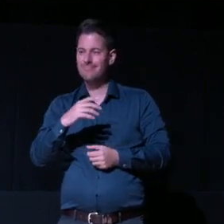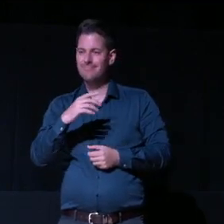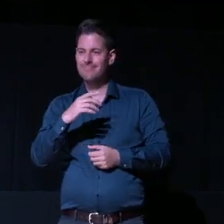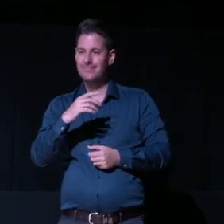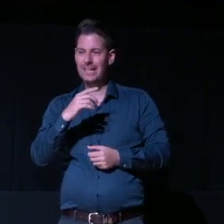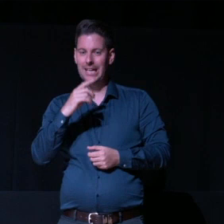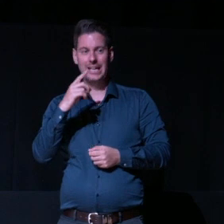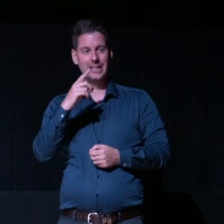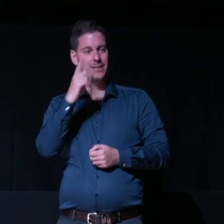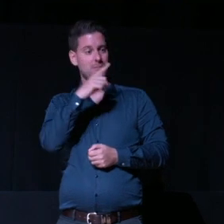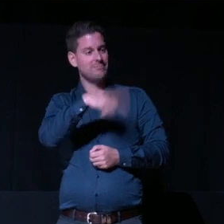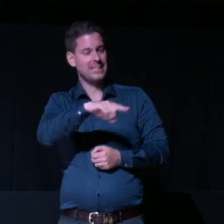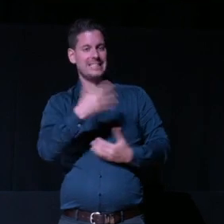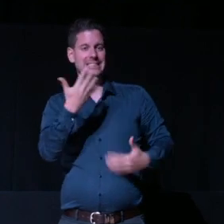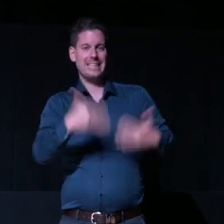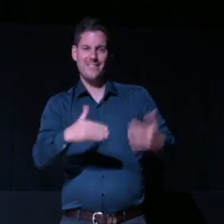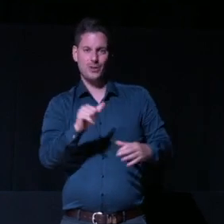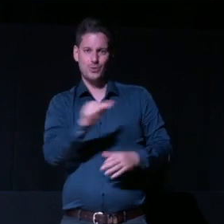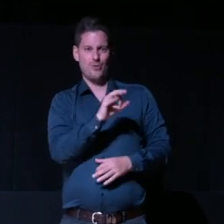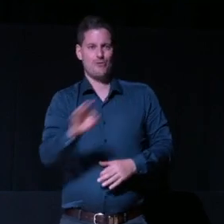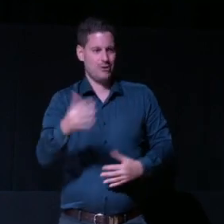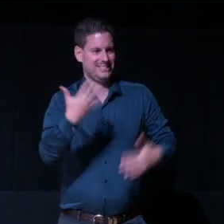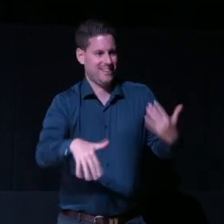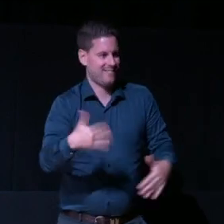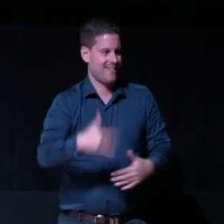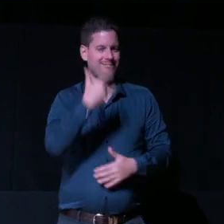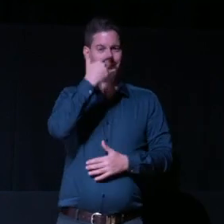way who do get cancelled or who do suffer and I don't think those things are right but I